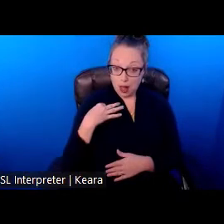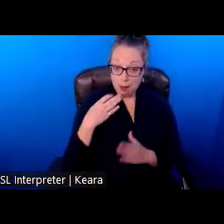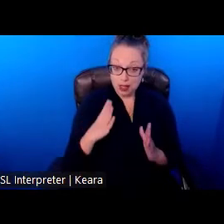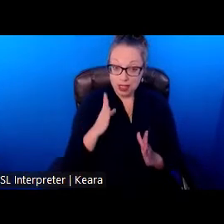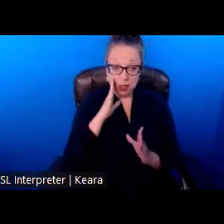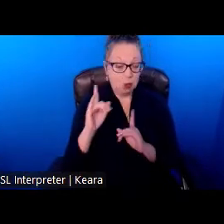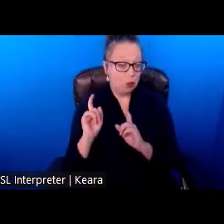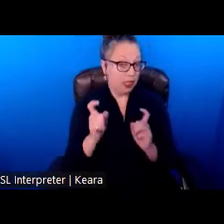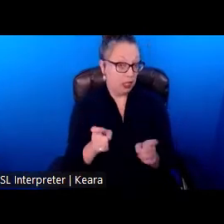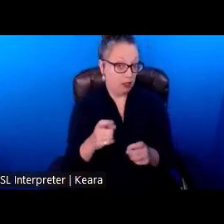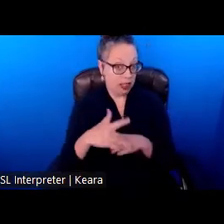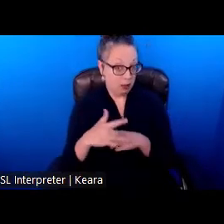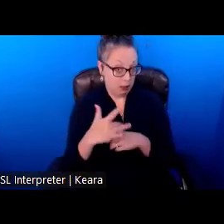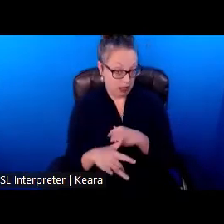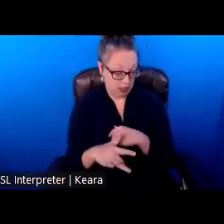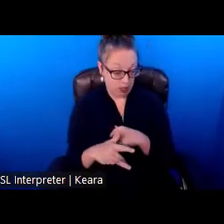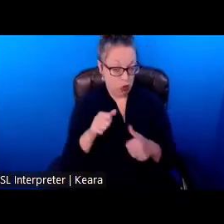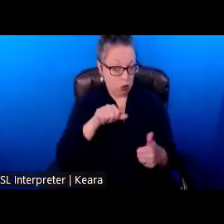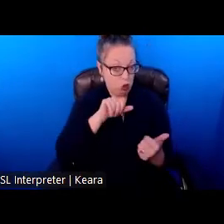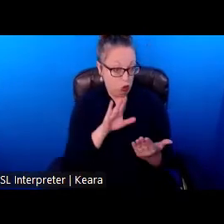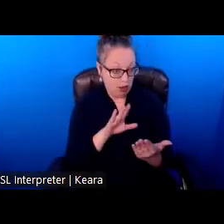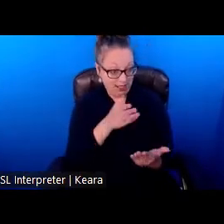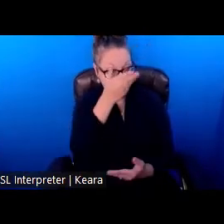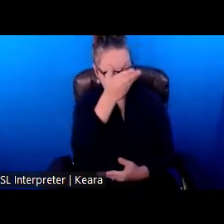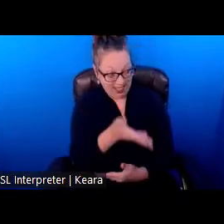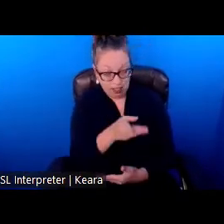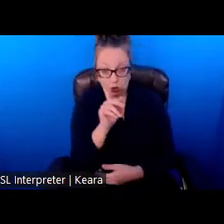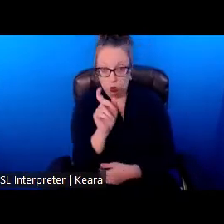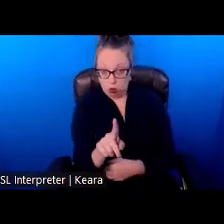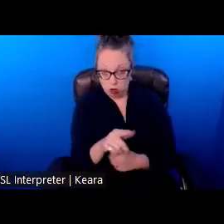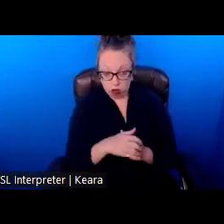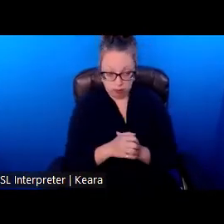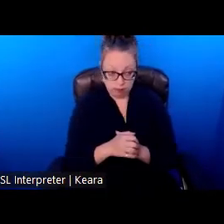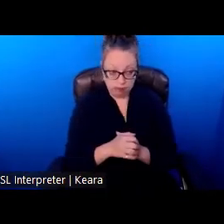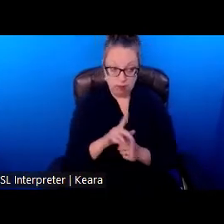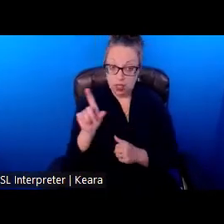address the following optional prompt: “Is there any other information you want